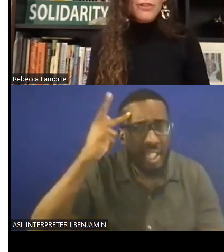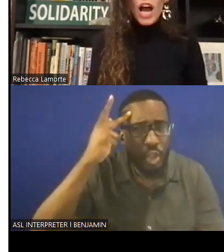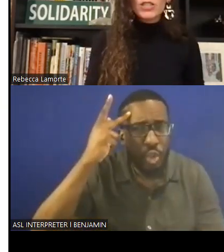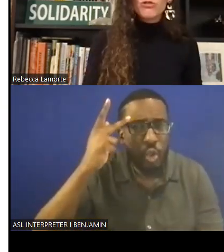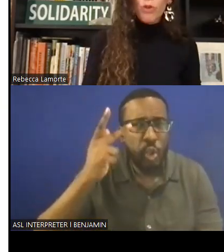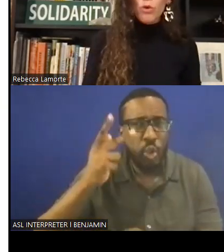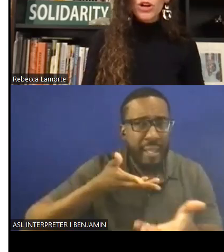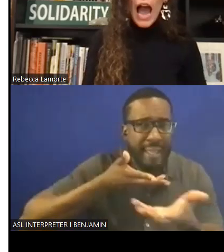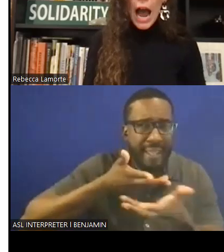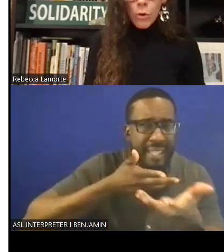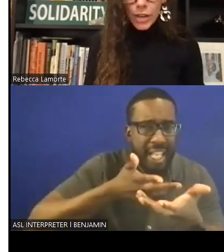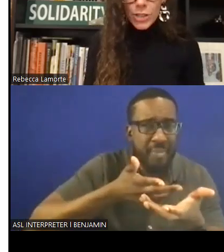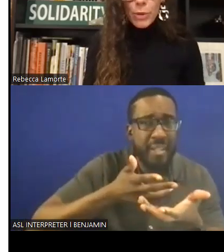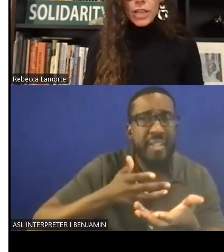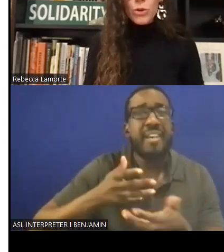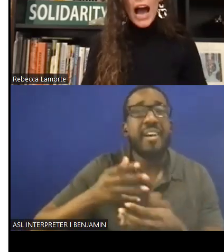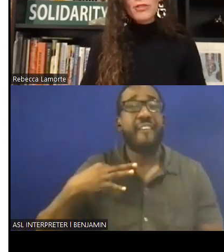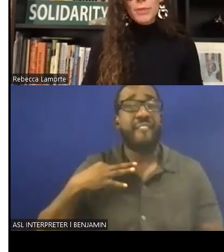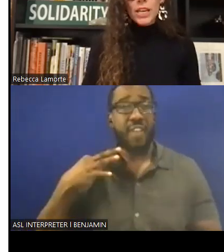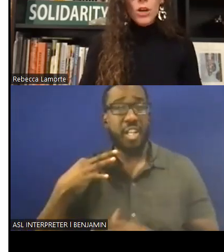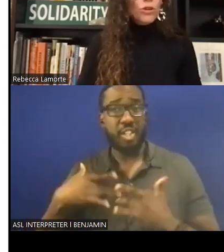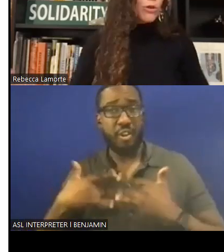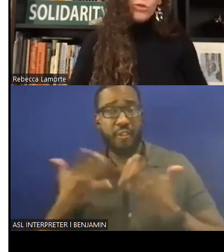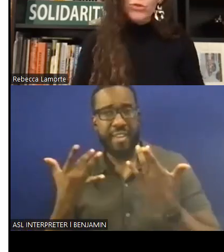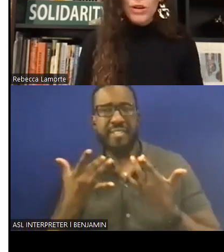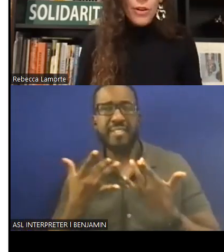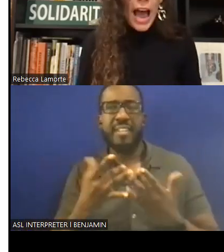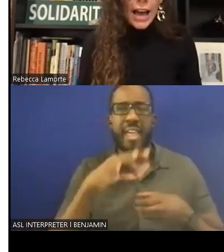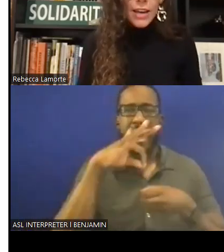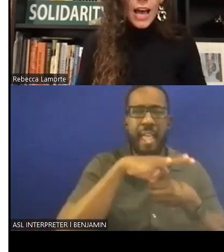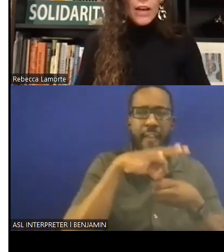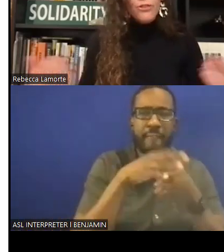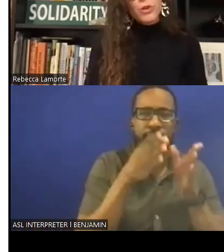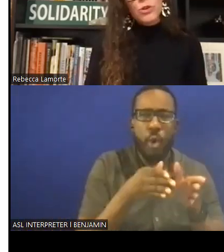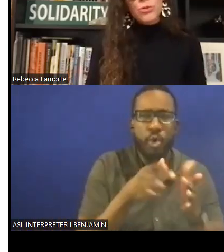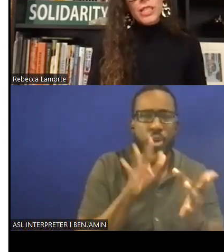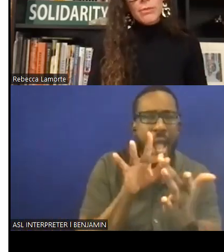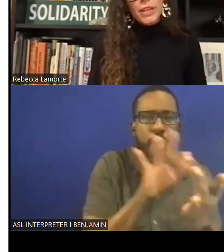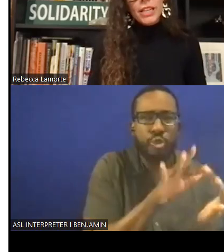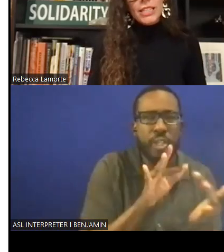different kinds of voter outreach, because you have to meet your voters where they're at. And for voters with disabilities,